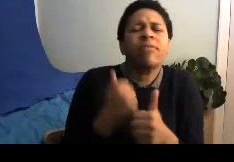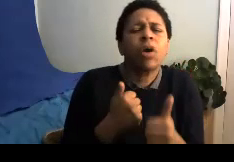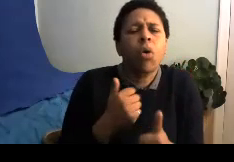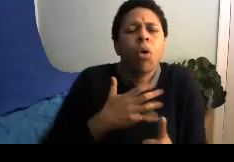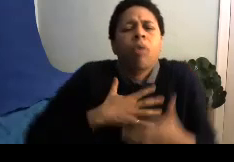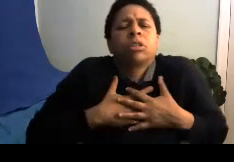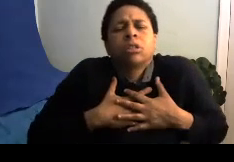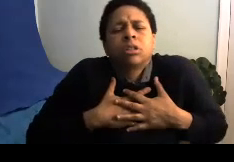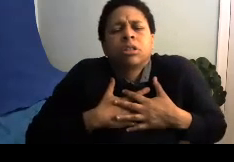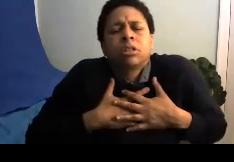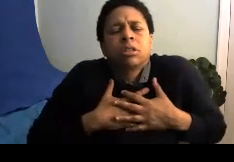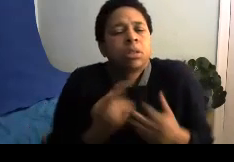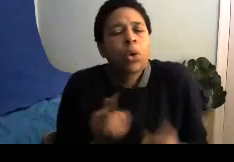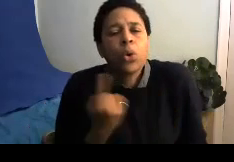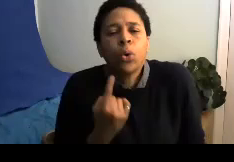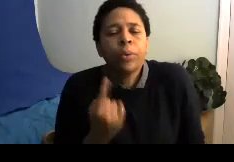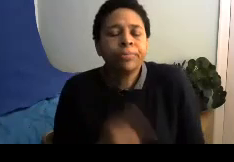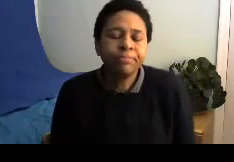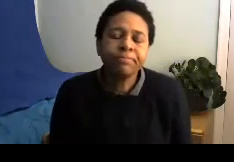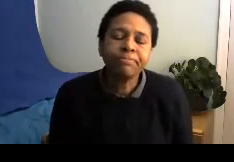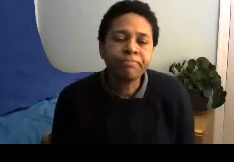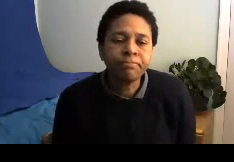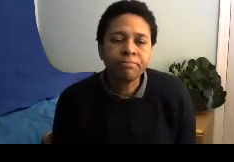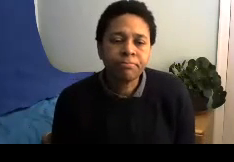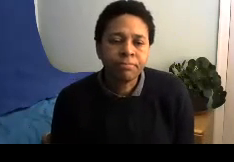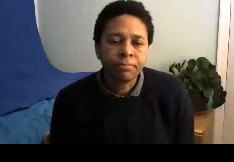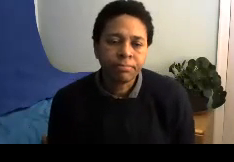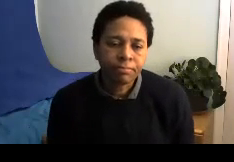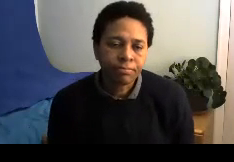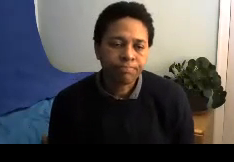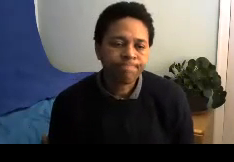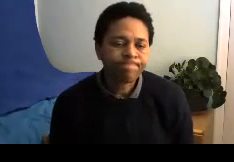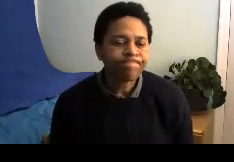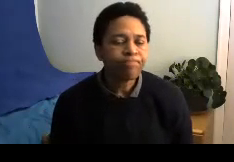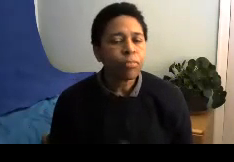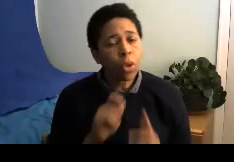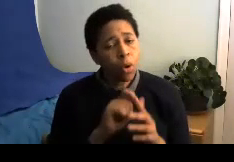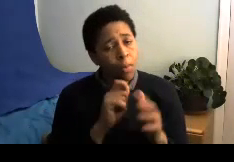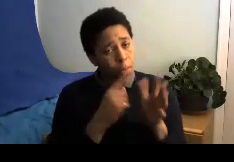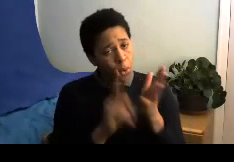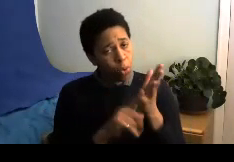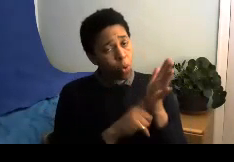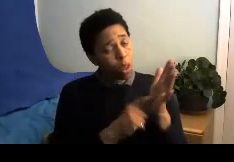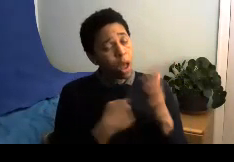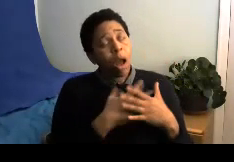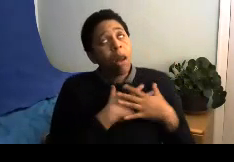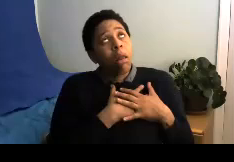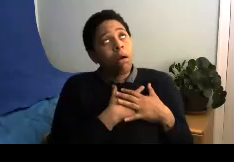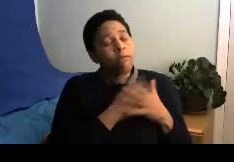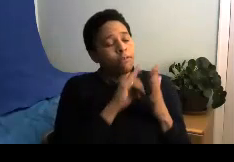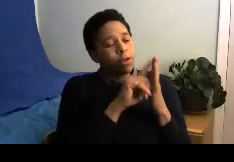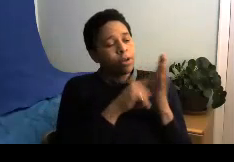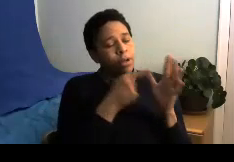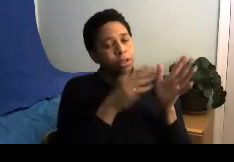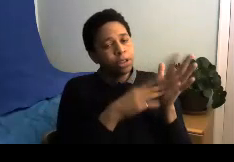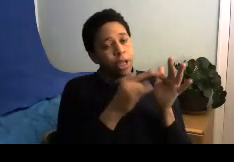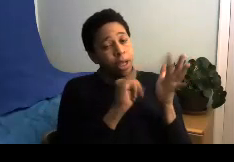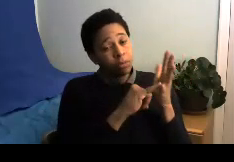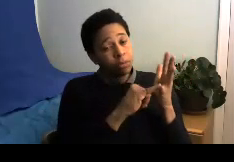Paul: Um, so, I love obviously, James Baldwin is number one. Um,